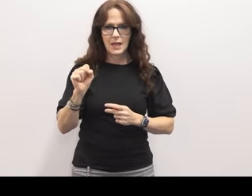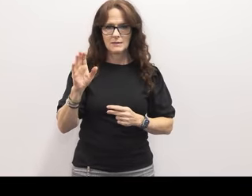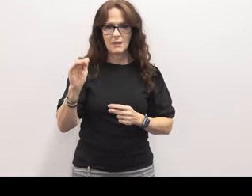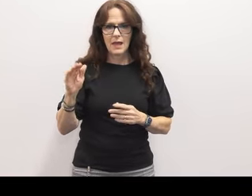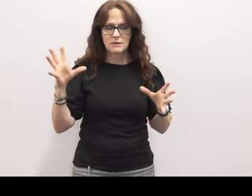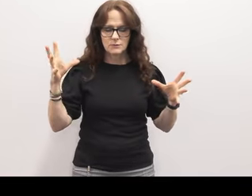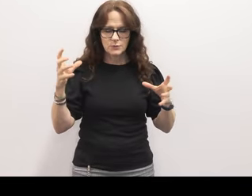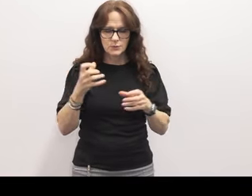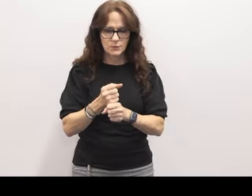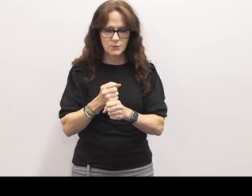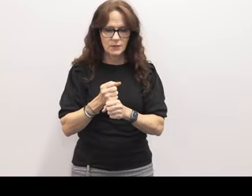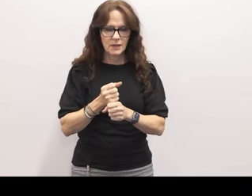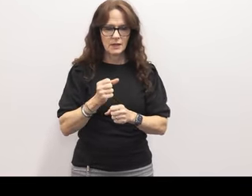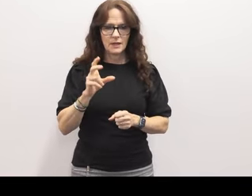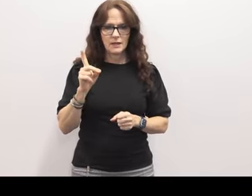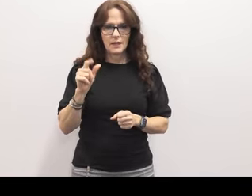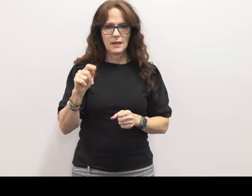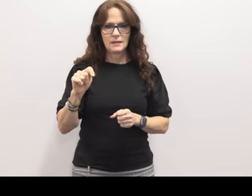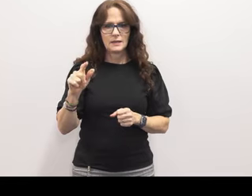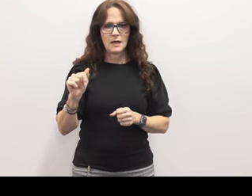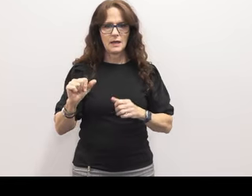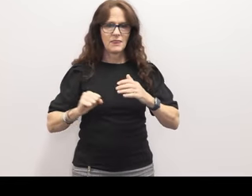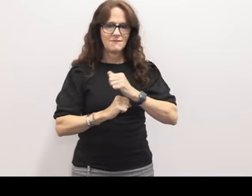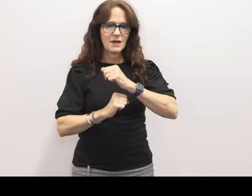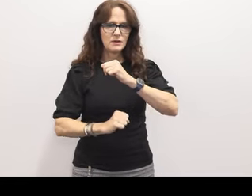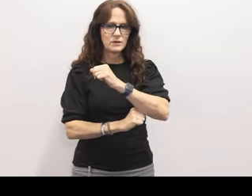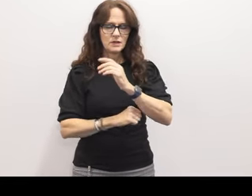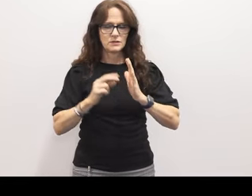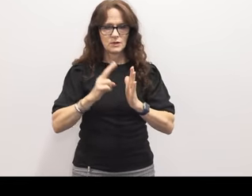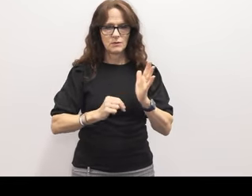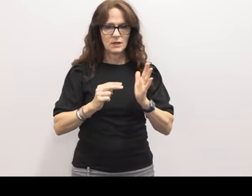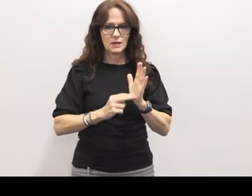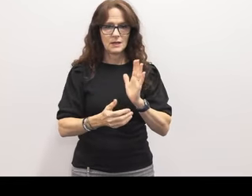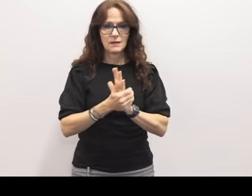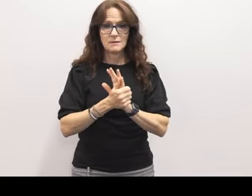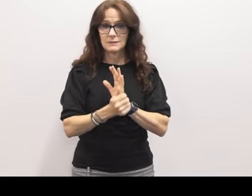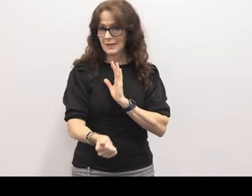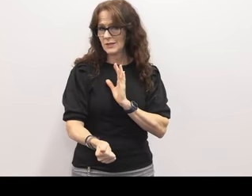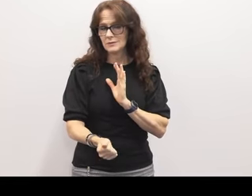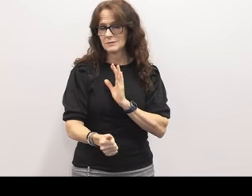looking at SPAC summative data as well as our foundational reading skills. Because the goal is to look at the whole picture